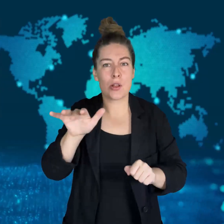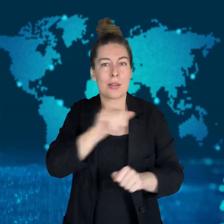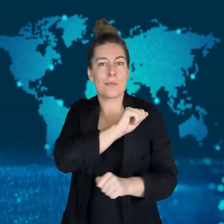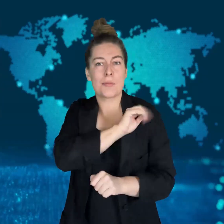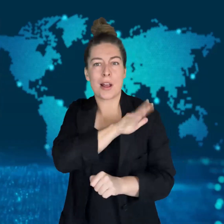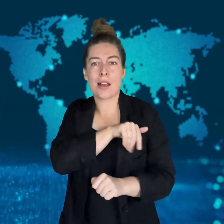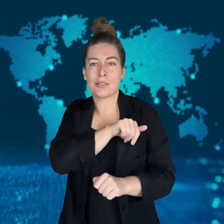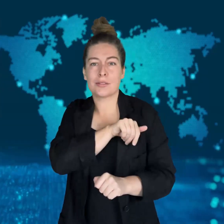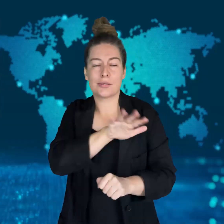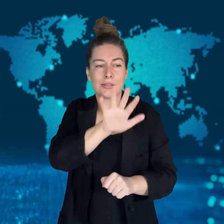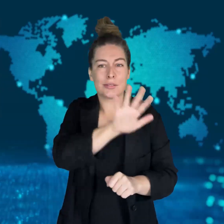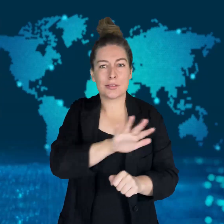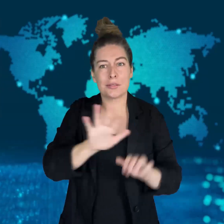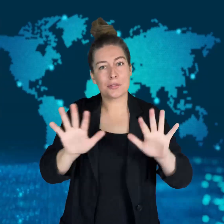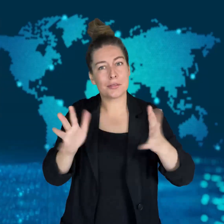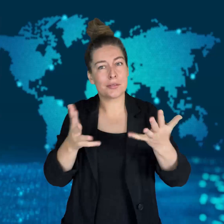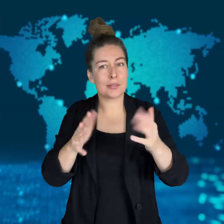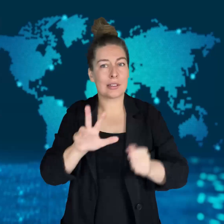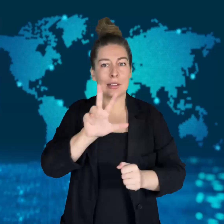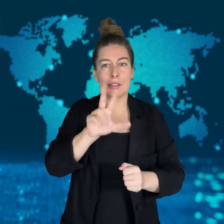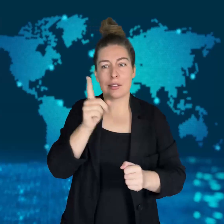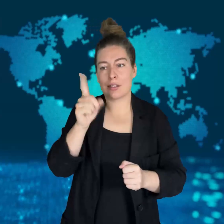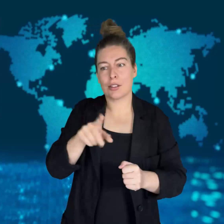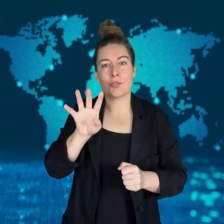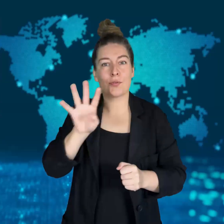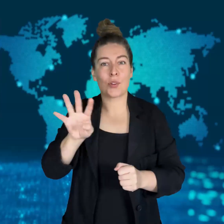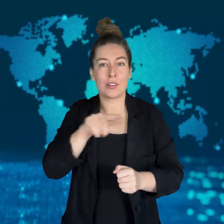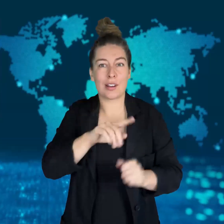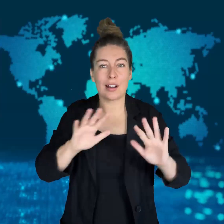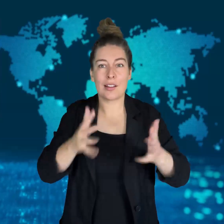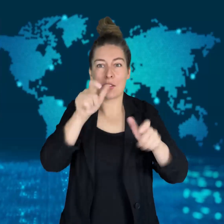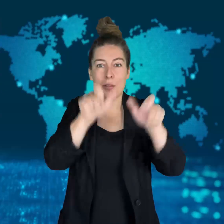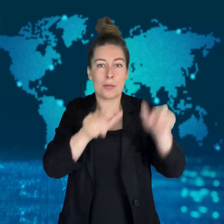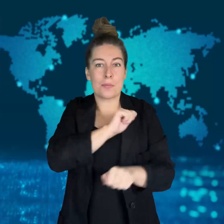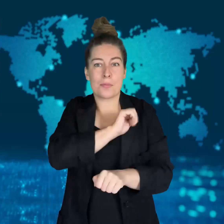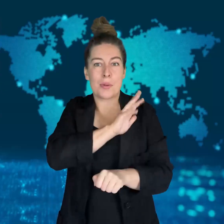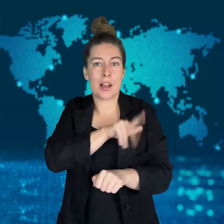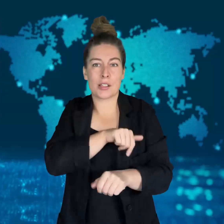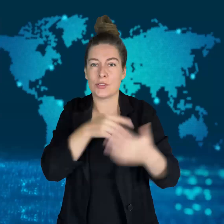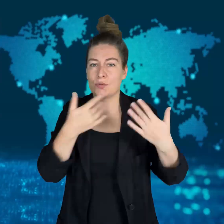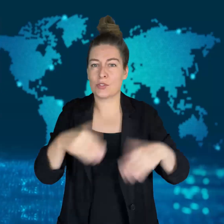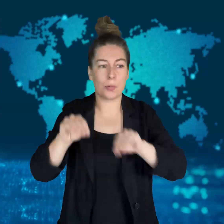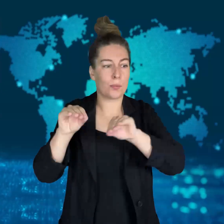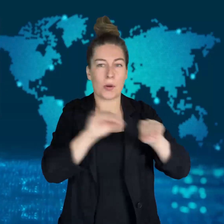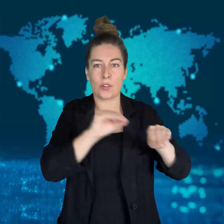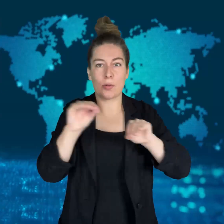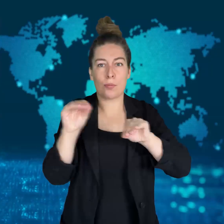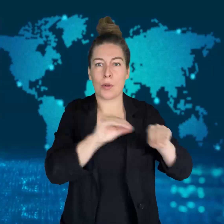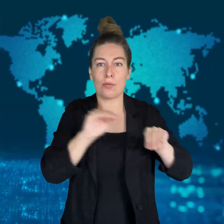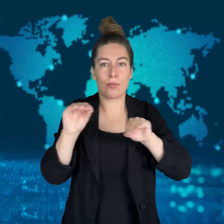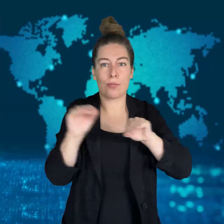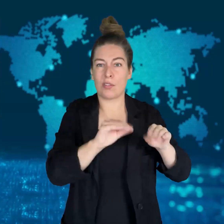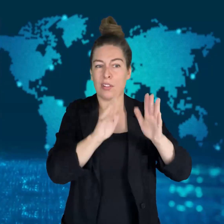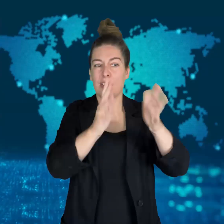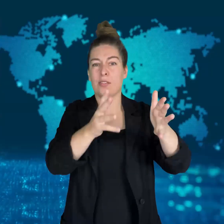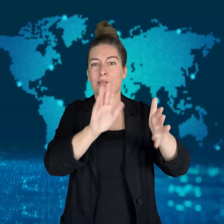from their homes Thousands have been killed.